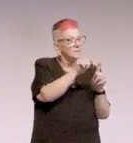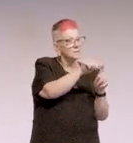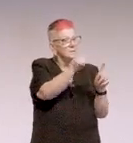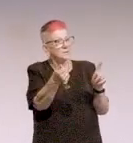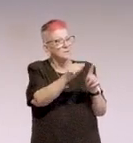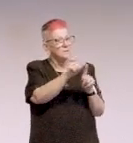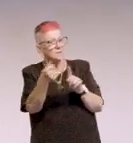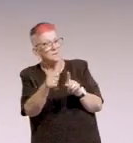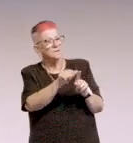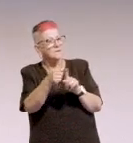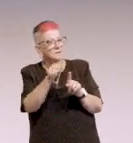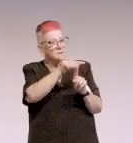faster.